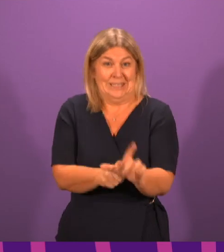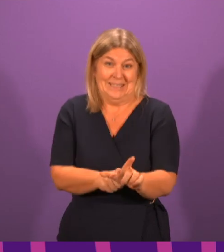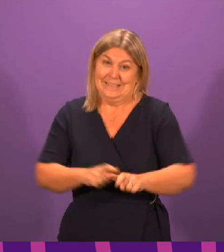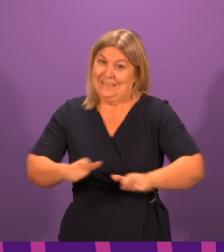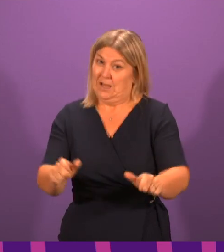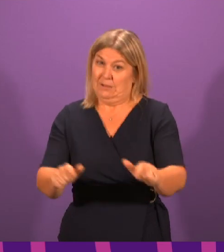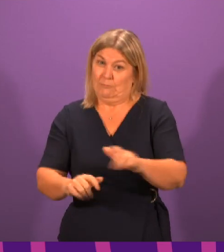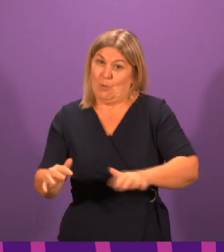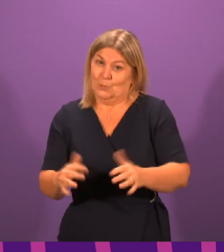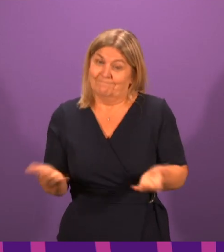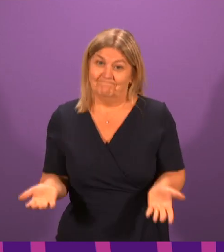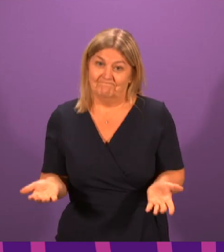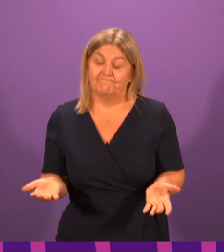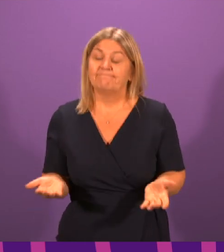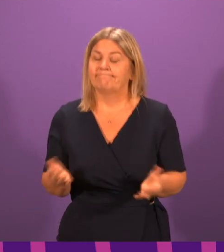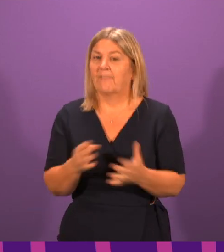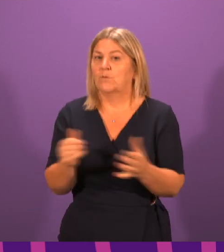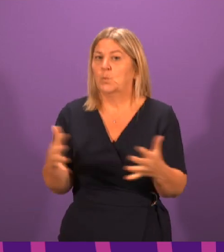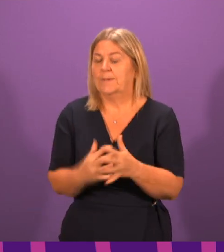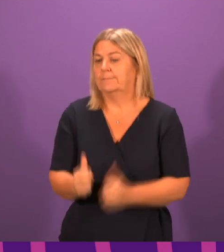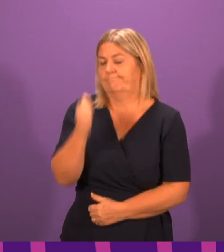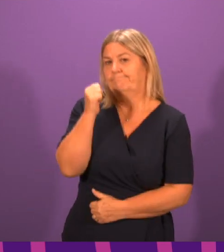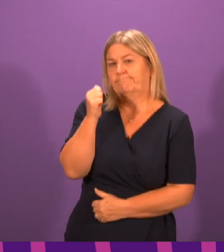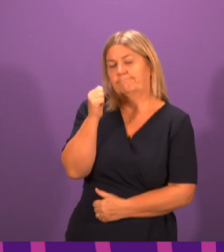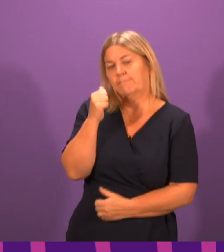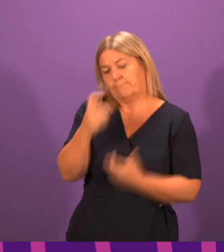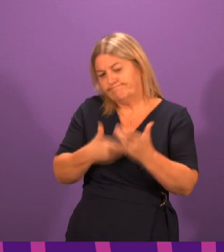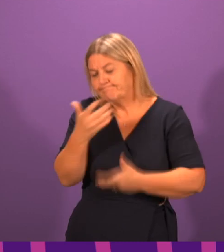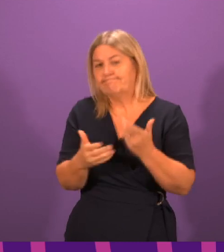A few weeks ago, I set out the key pressures that are on our NHS. Those are: the critical